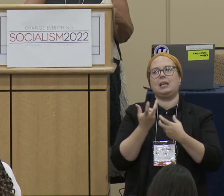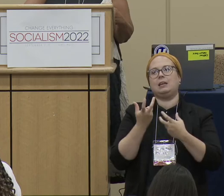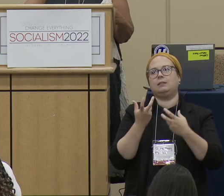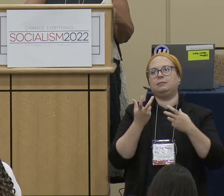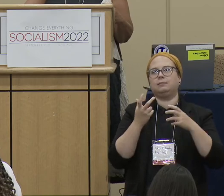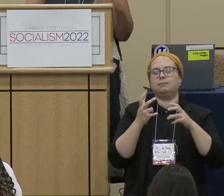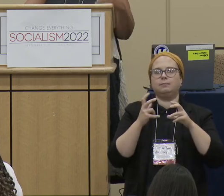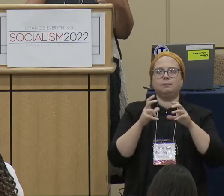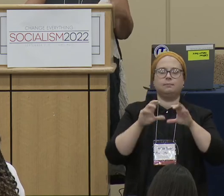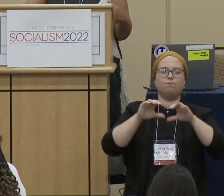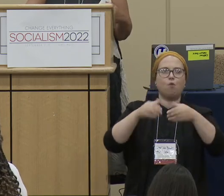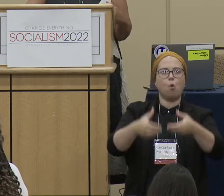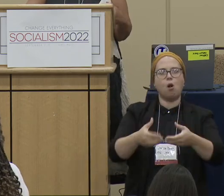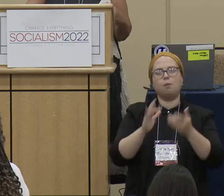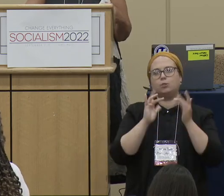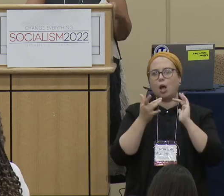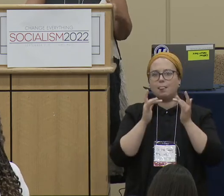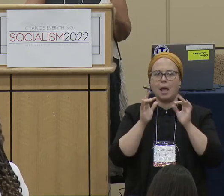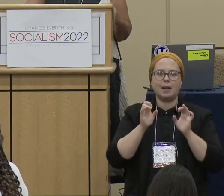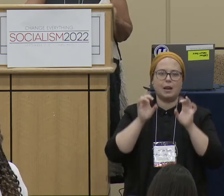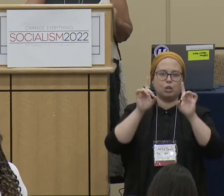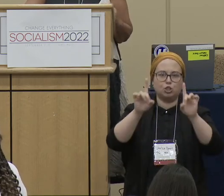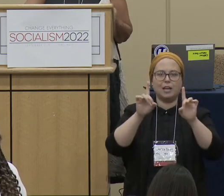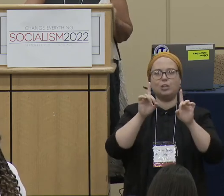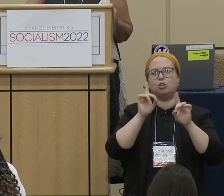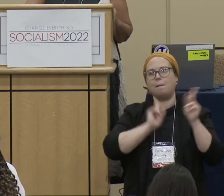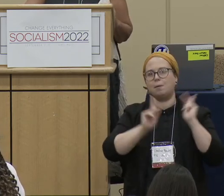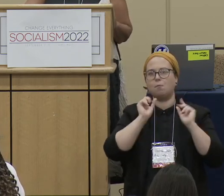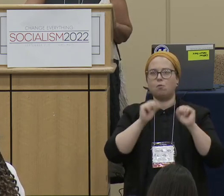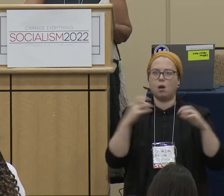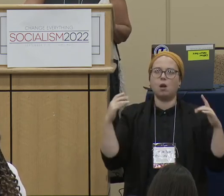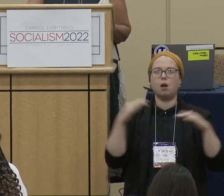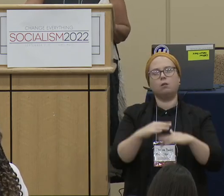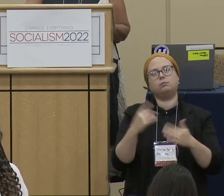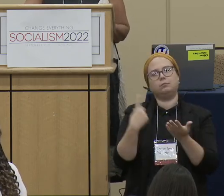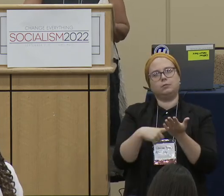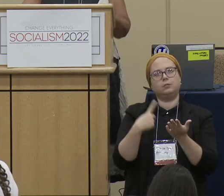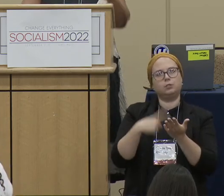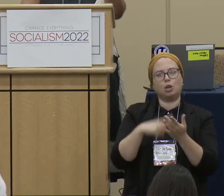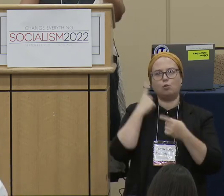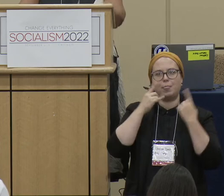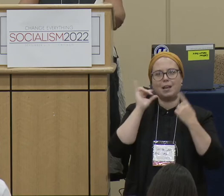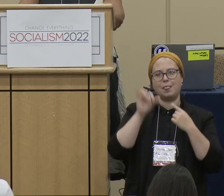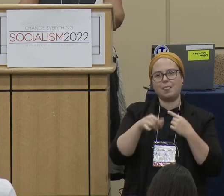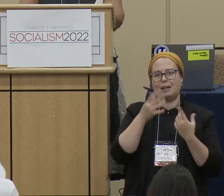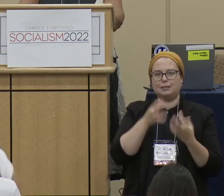. But the ideological clarity part is building forums for people to talk about ideas and thinking about that's important